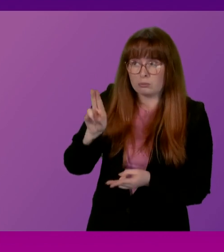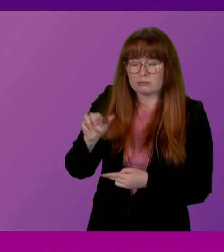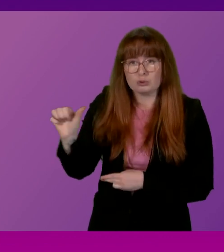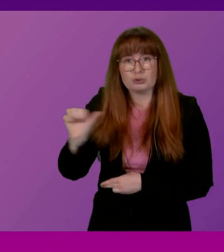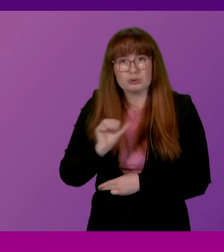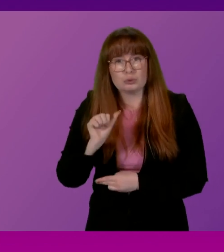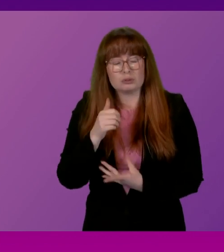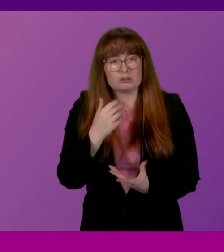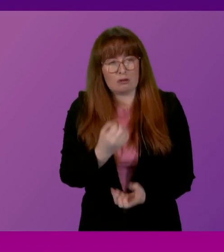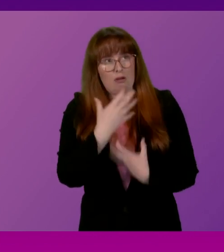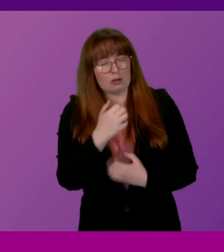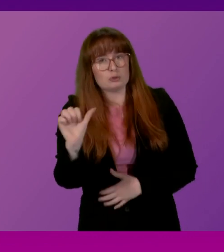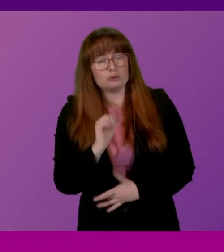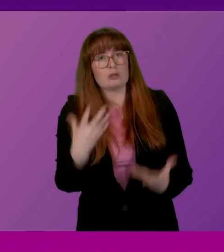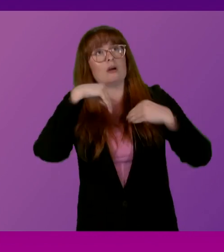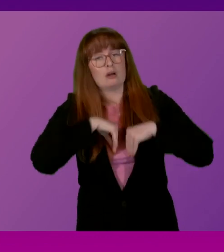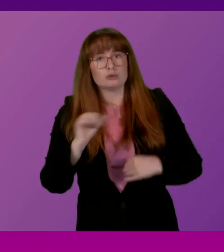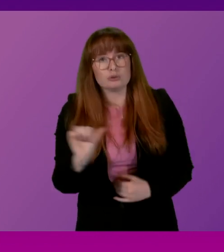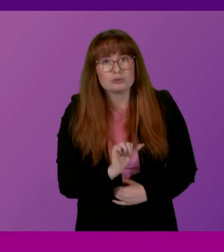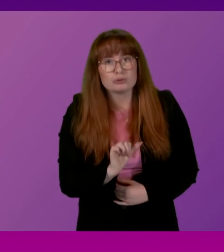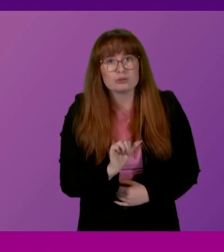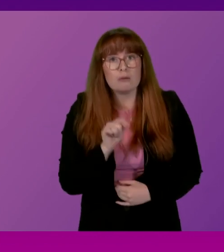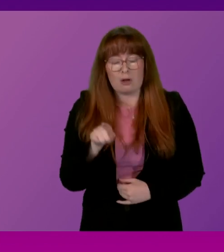The current situation is the direct result of 16 years of SNP incompetence and mismanagement.